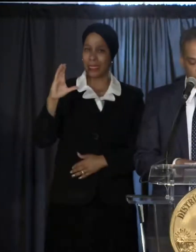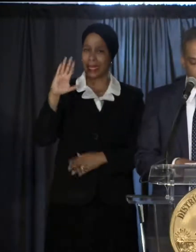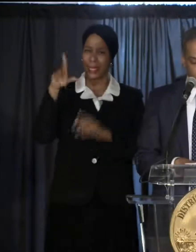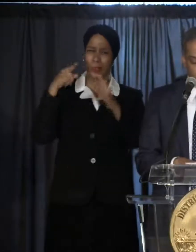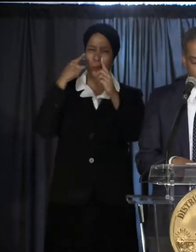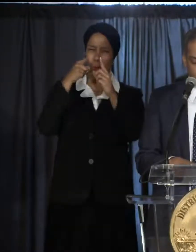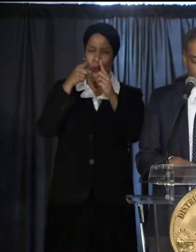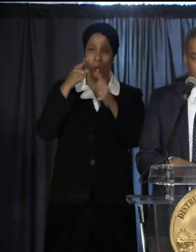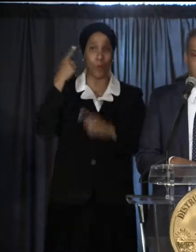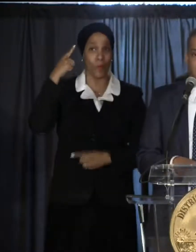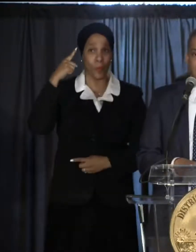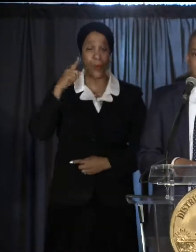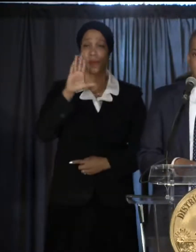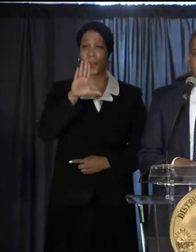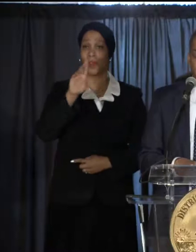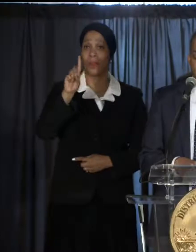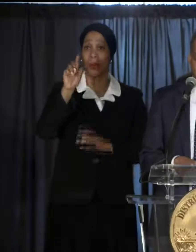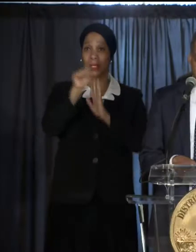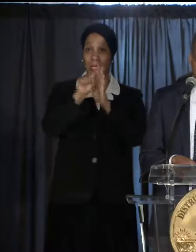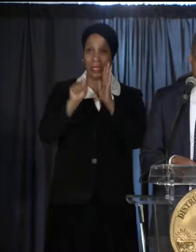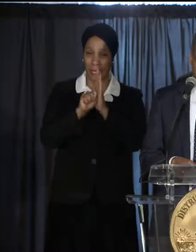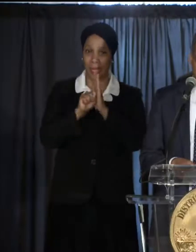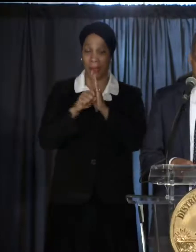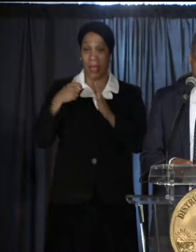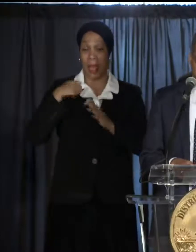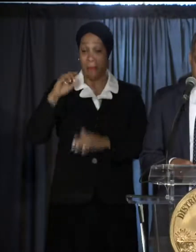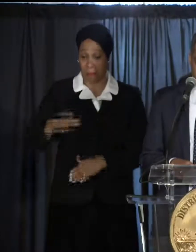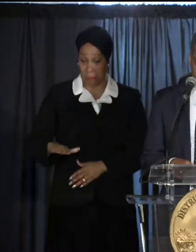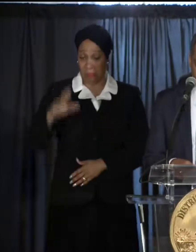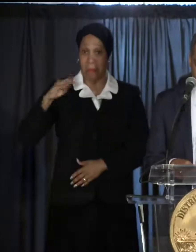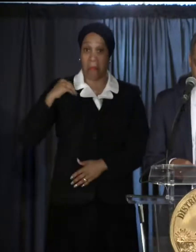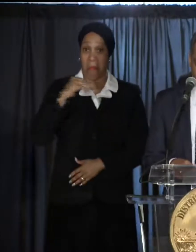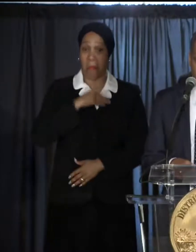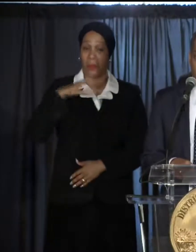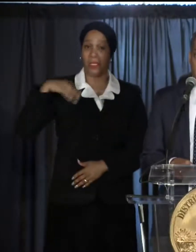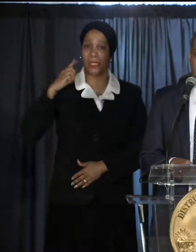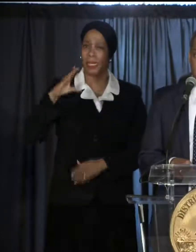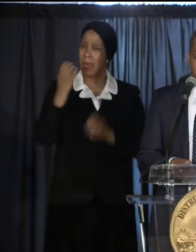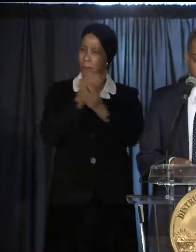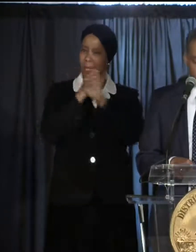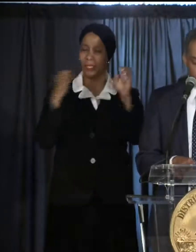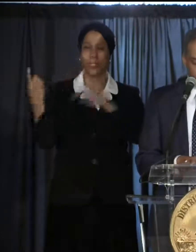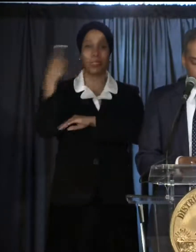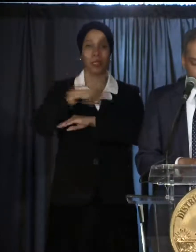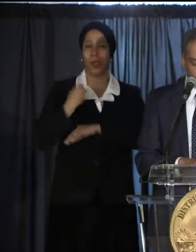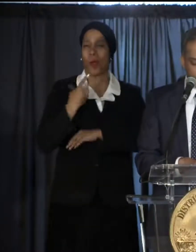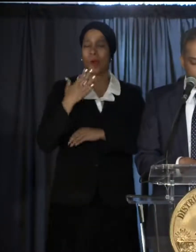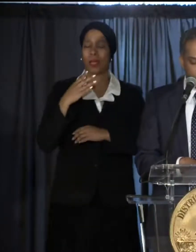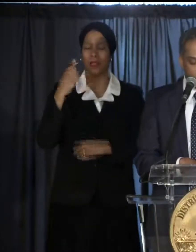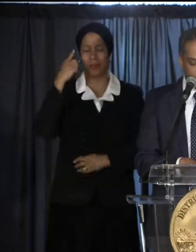51ST STATE. AS A LIFELONG D.C. RESIDENT, EMANCIPATION DAY WILL ALWAYS HAVE A SPECIAL PLACE IN MY